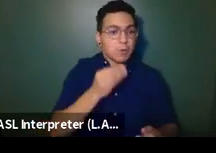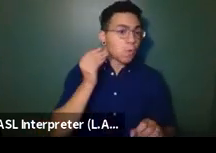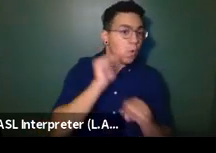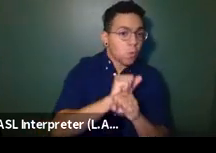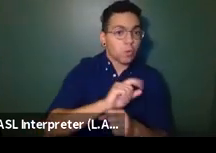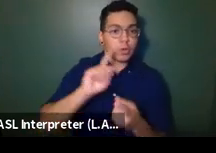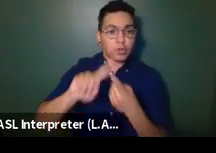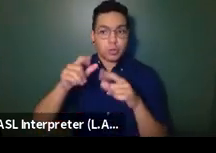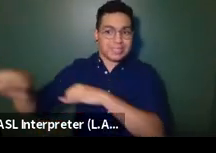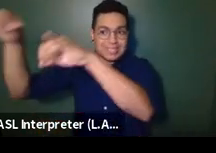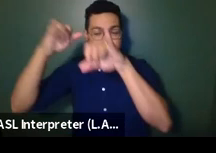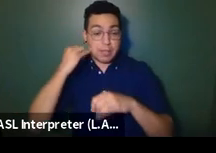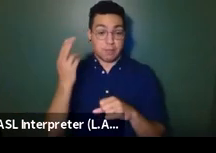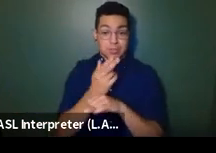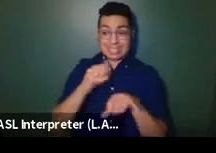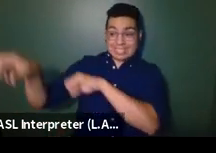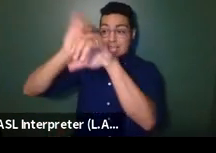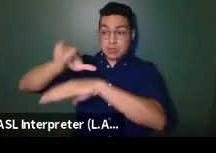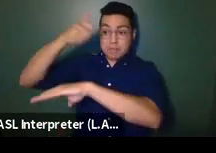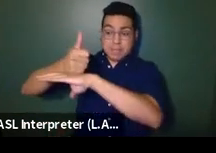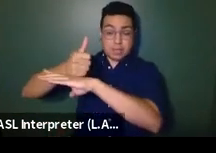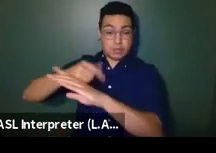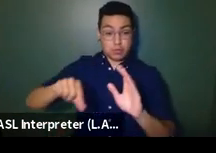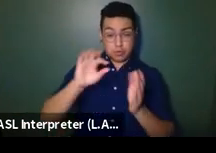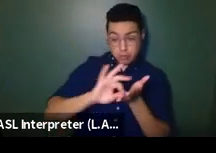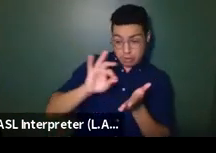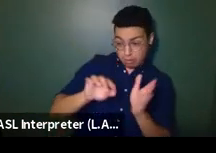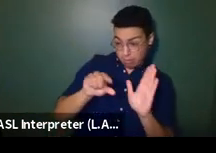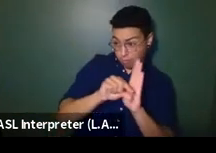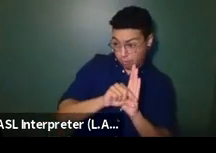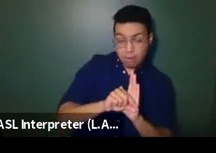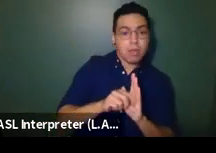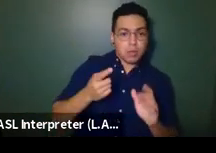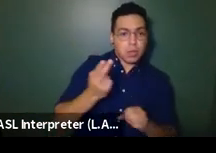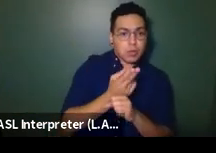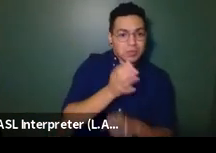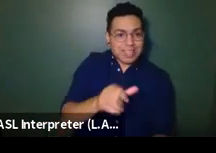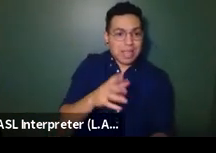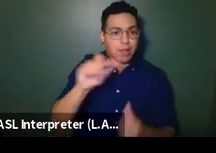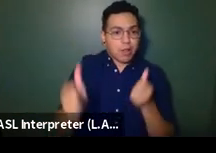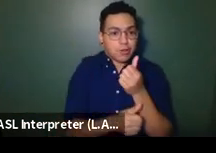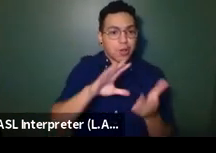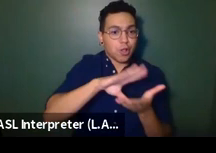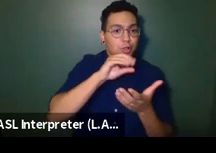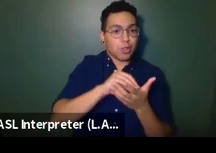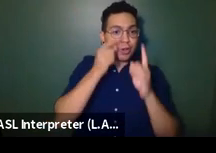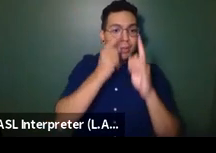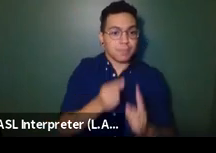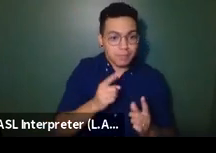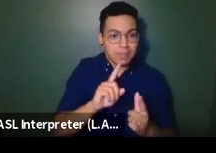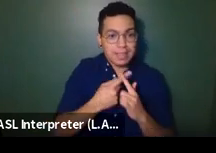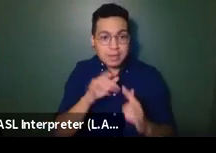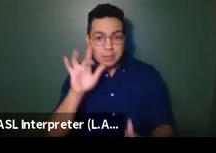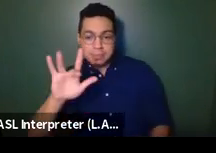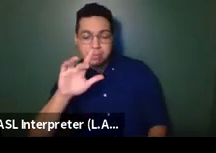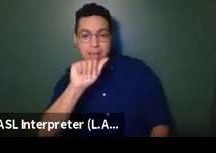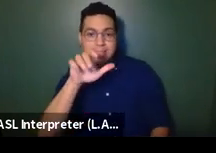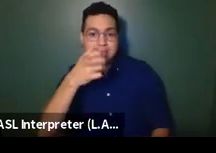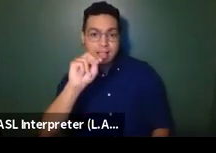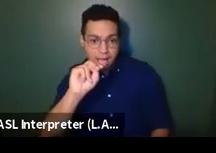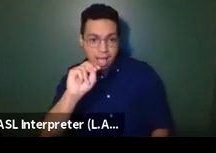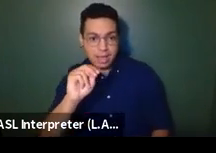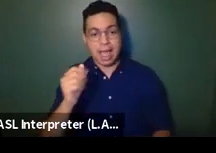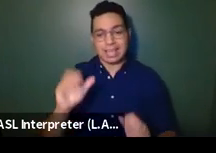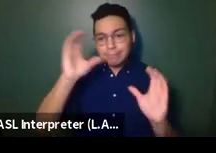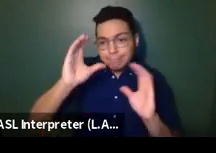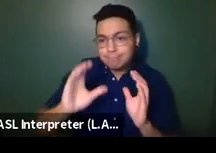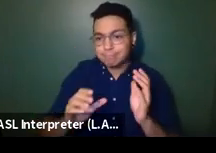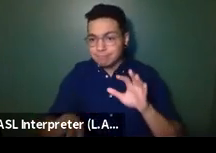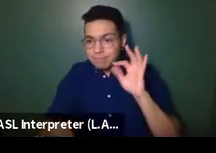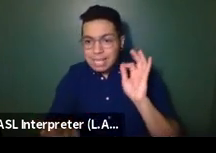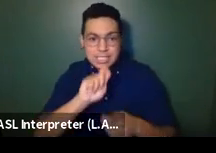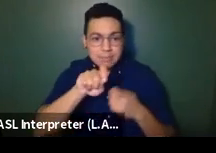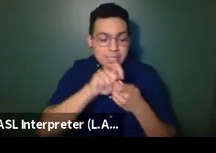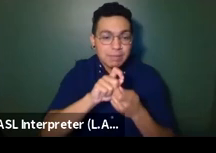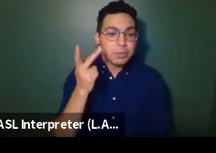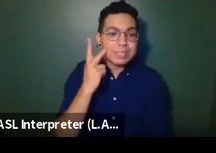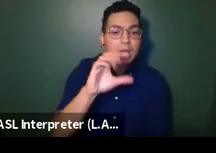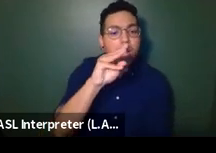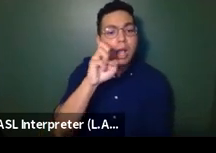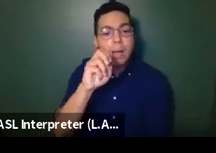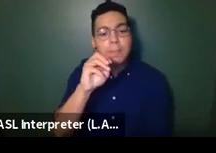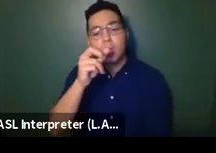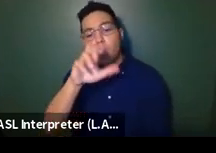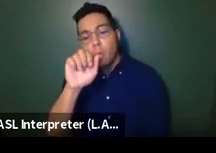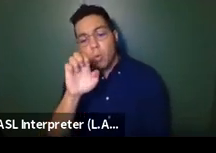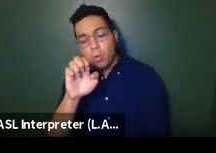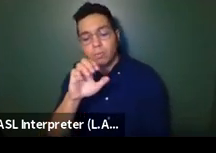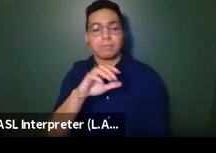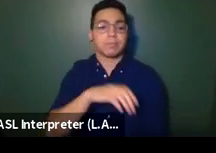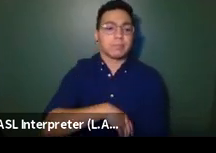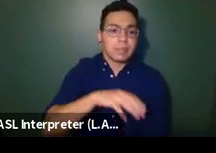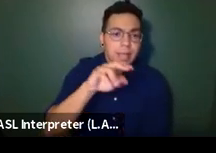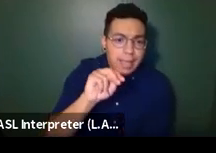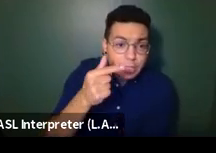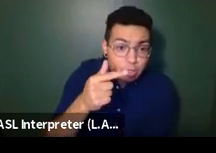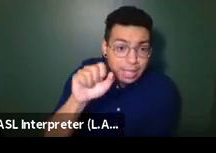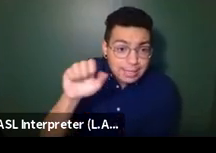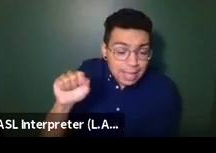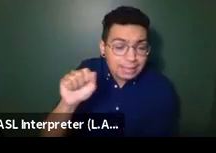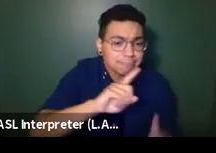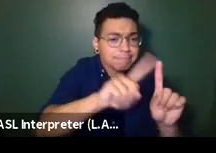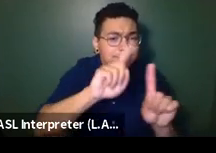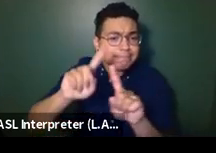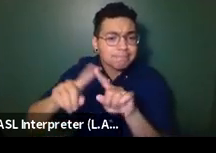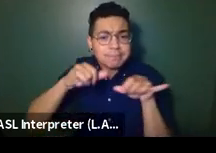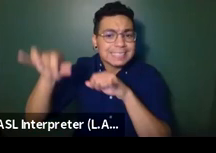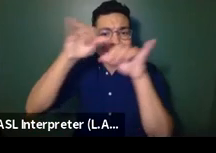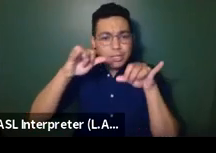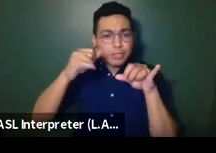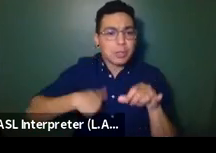ESD 189 - Amy Colburn: You have some of that ability in school. G. So if I click on a line, I can now browse, I can search if you know that you're looking for something in particular, but you'll see Common Core and NGOs s and then some other standards as well. So I could go into common core math.